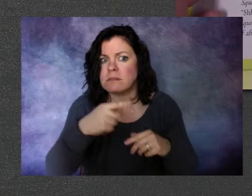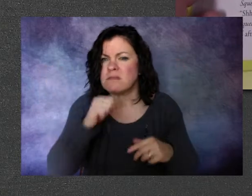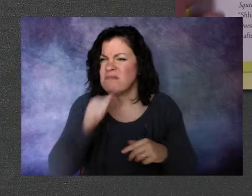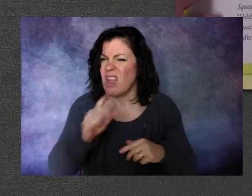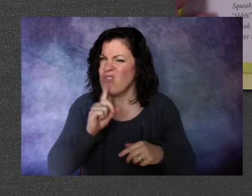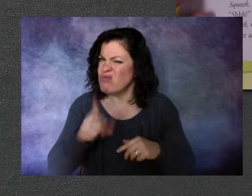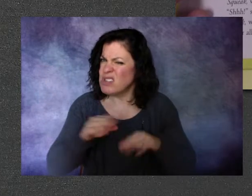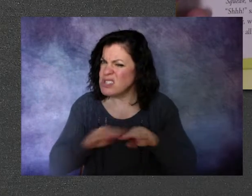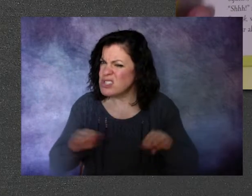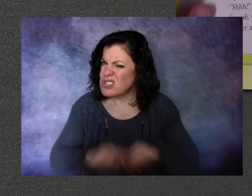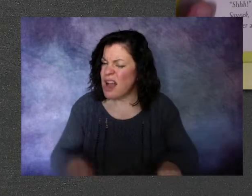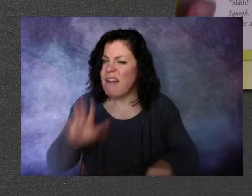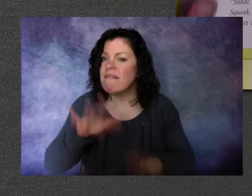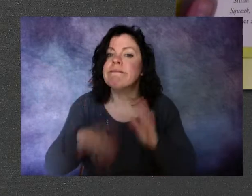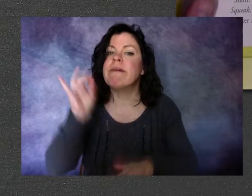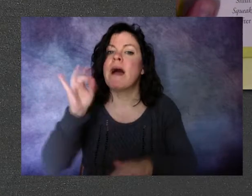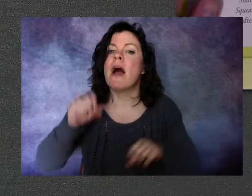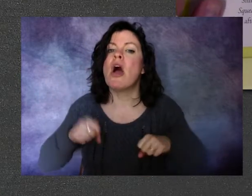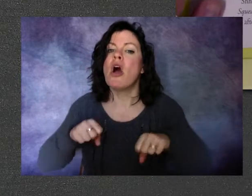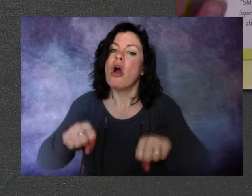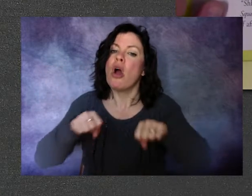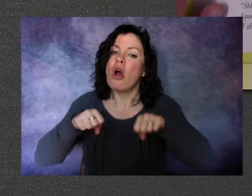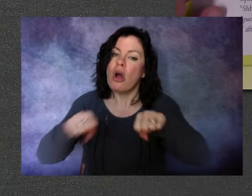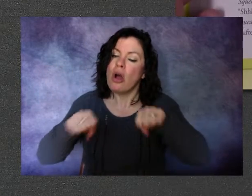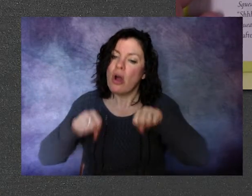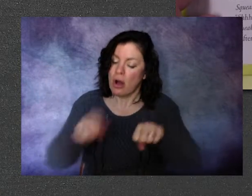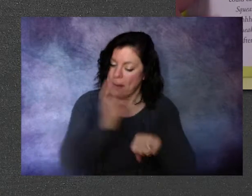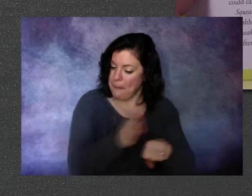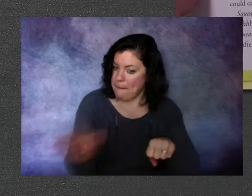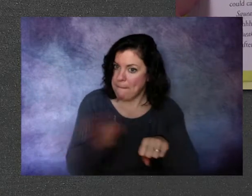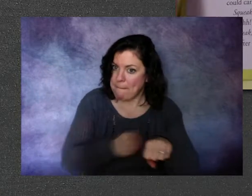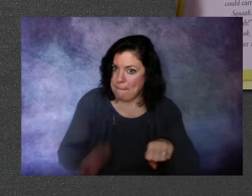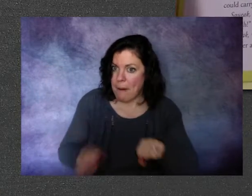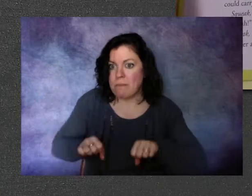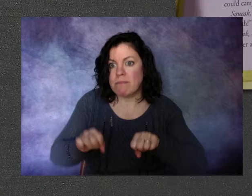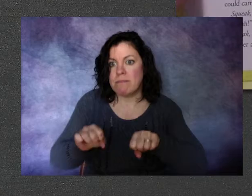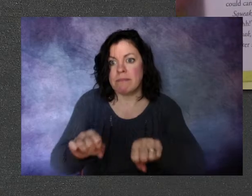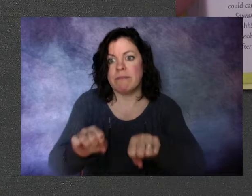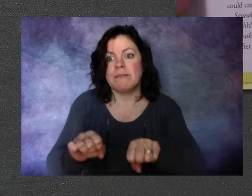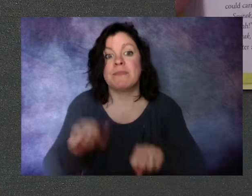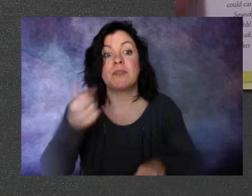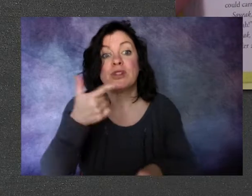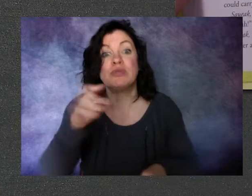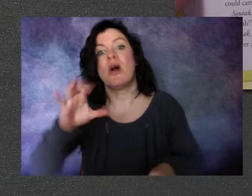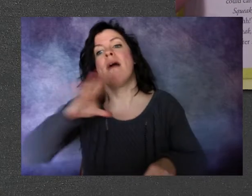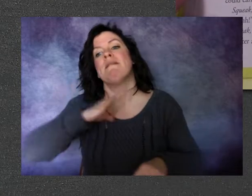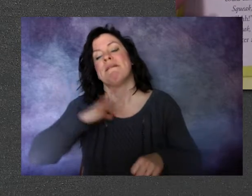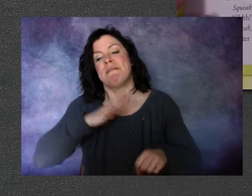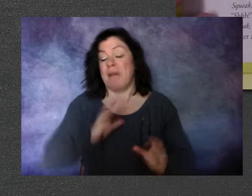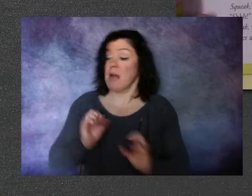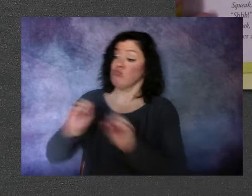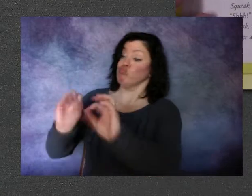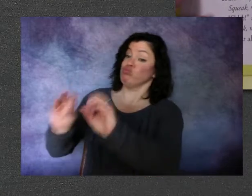George had found a special cart for carrying books. Well look, now George could carry all the books he wanted.